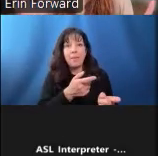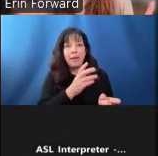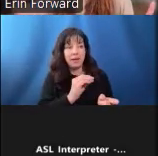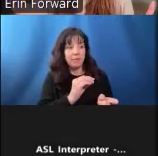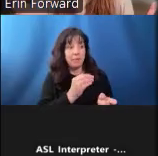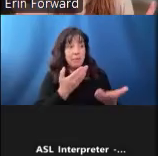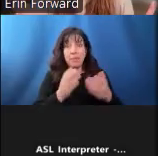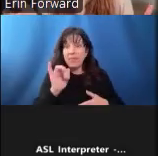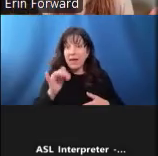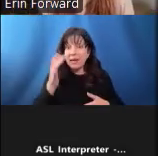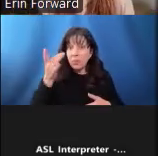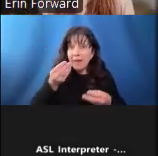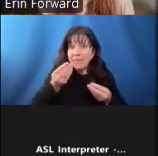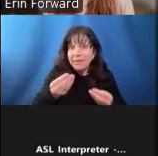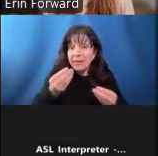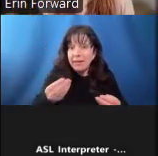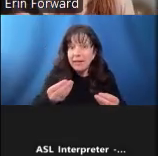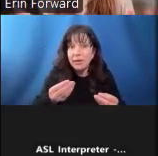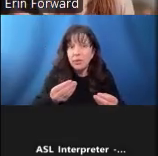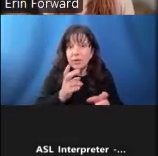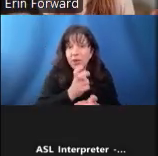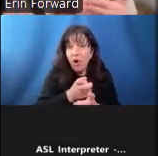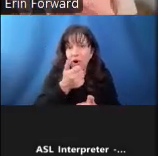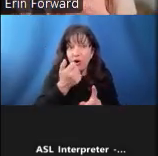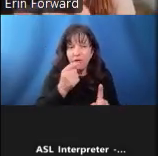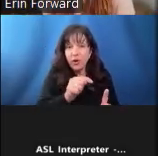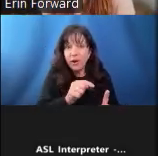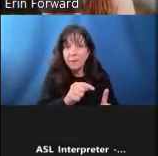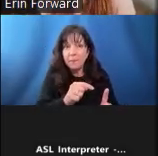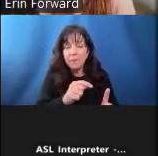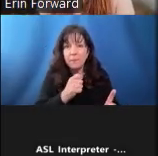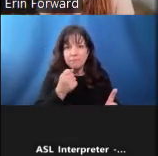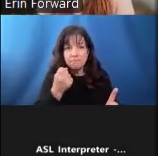feeding was a little harder for him, because a tomato is a